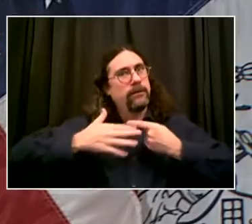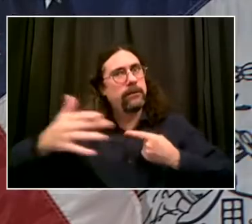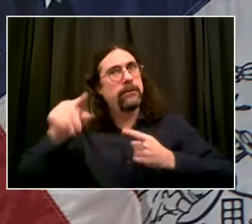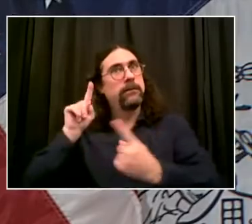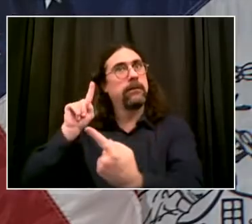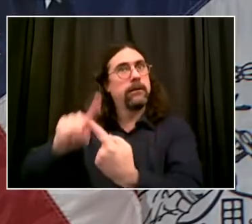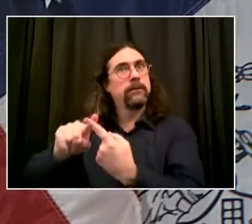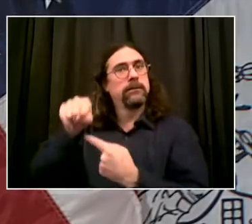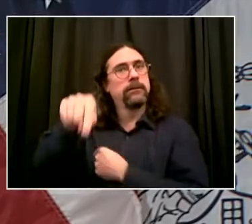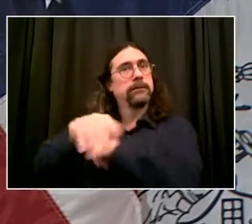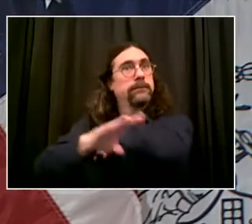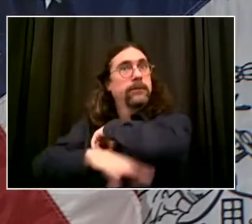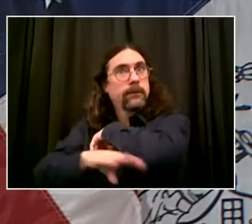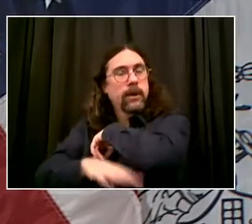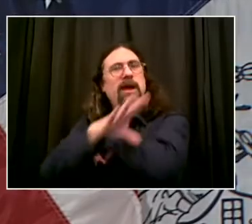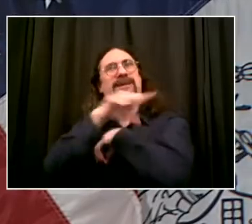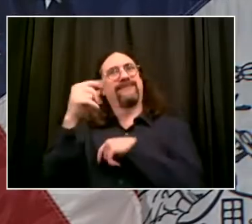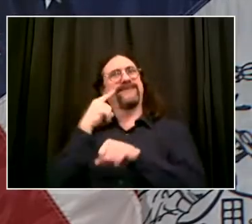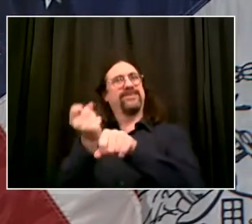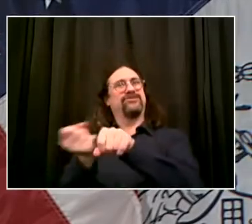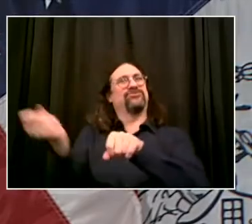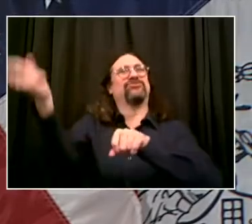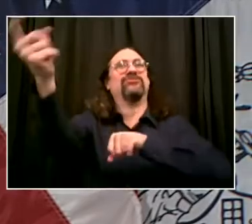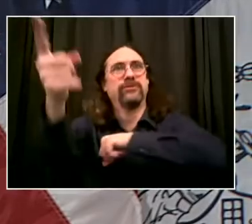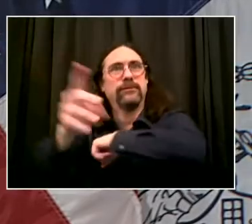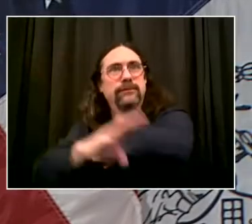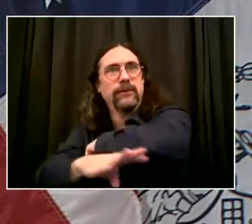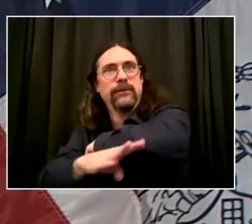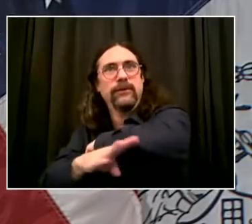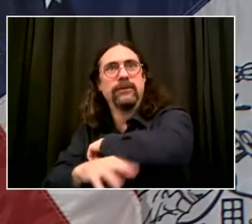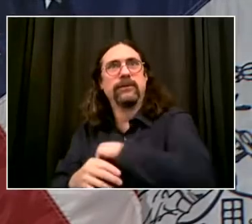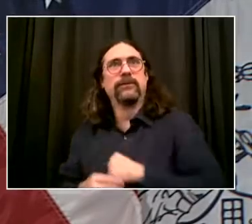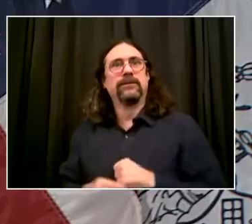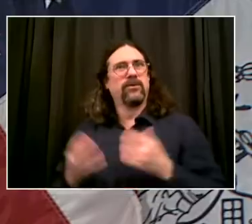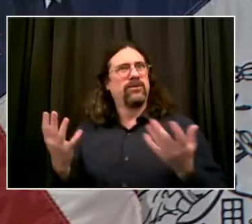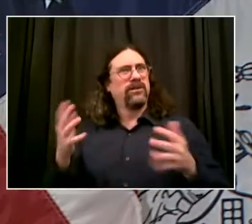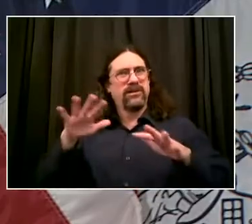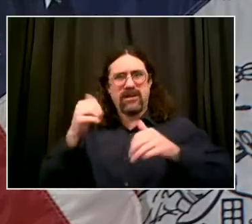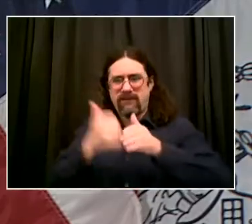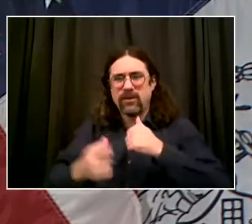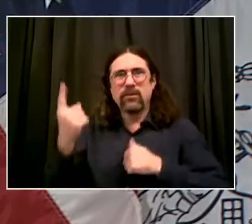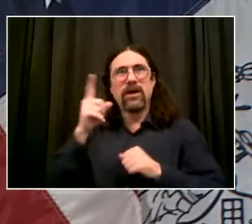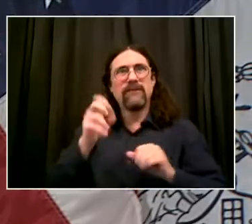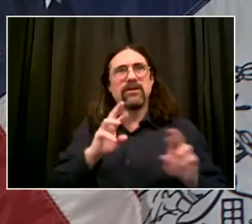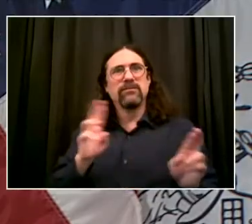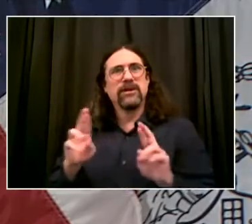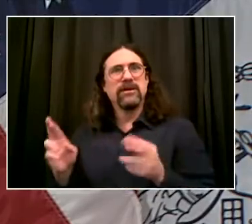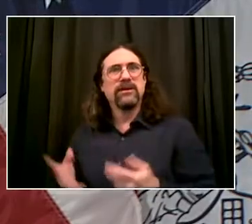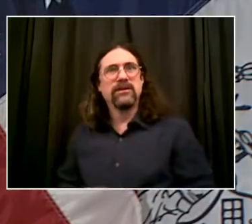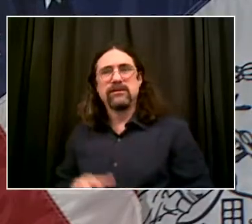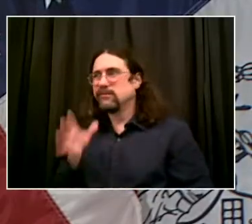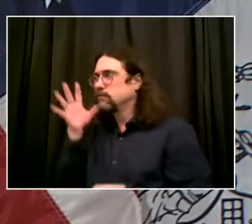THE BEST. THIS IS AN AREA WHERE THERE E HAS LONG BEEN A GAP ASASWE LLLL T,HHE ABILITY OF OUR SCHOOLS TO FULLY ENGAGE OUR PARENTS IN